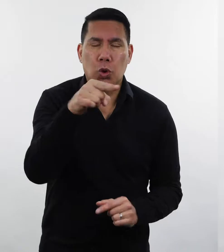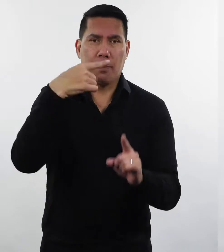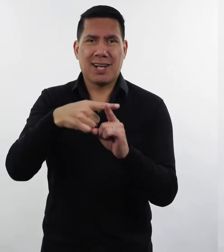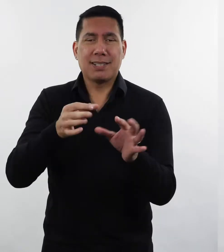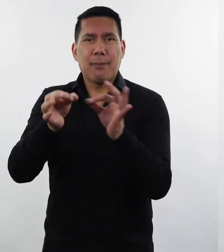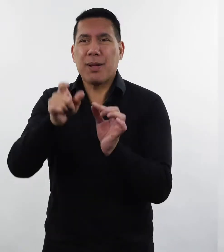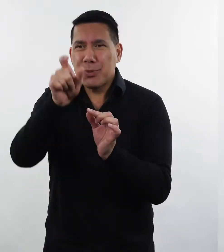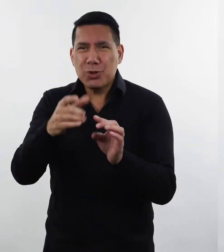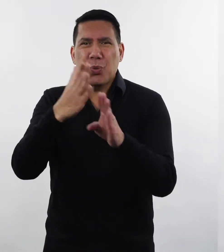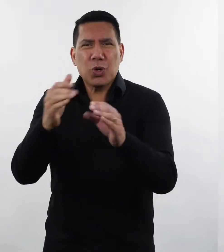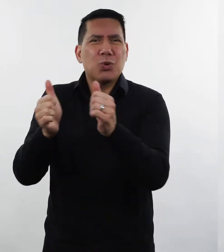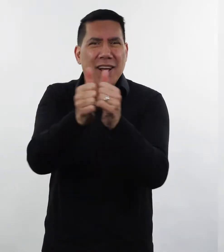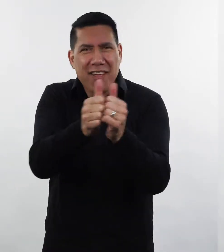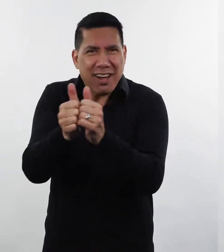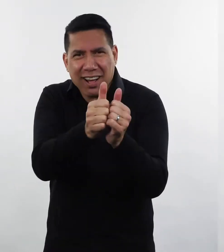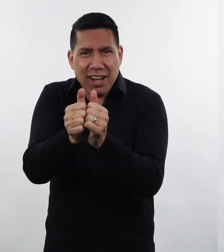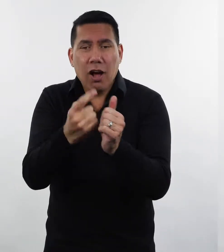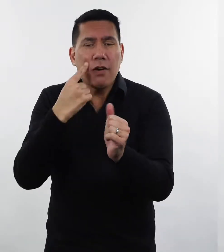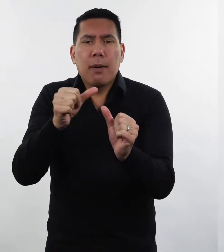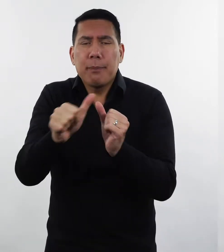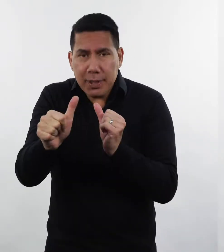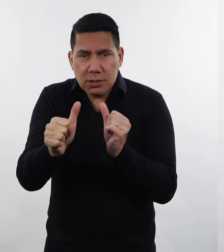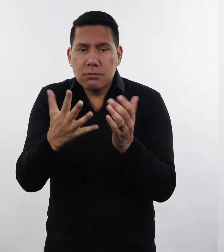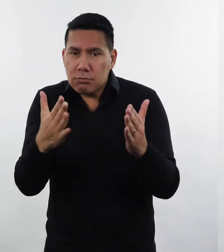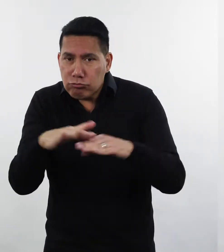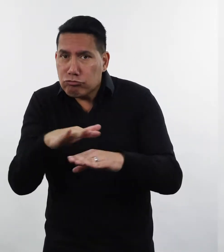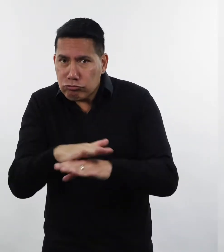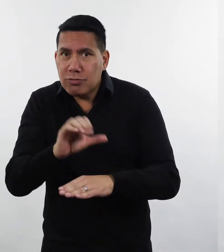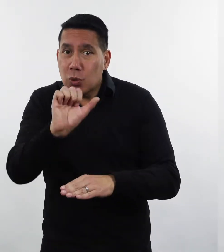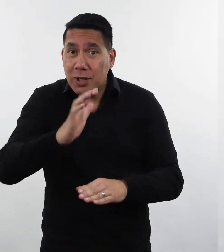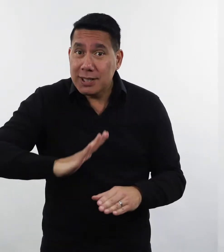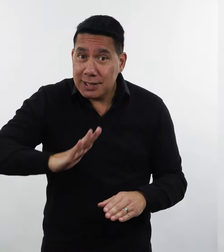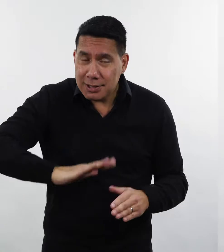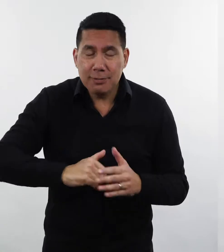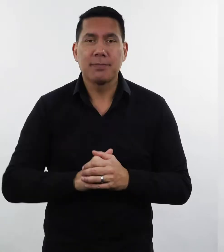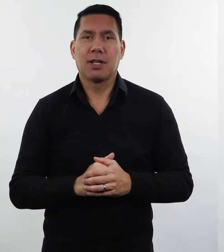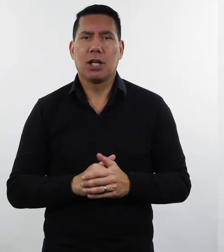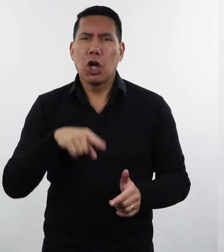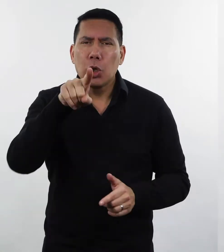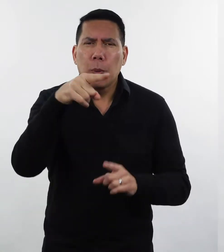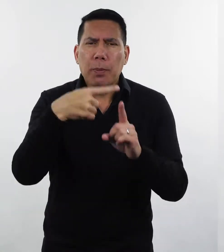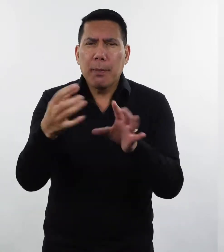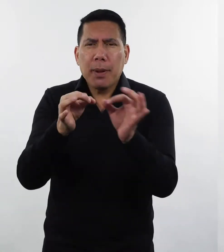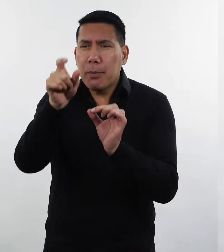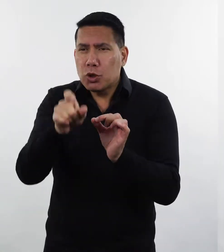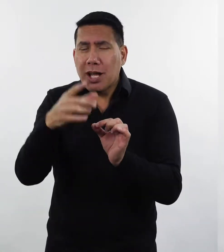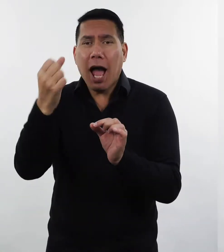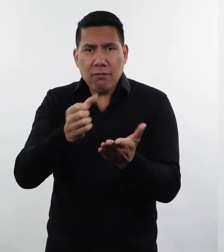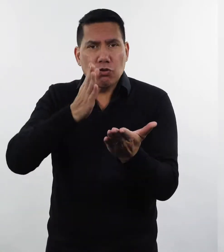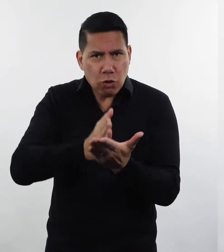to work together to find the best solutions to meet your needs. Both you and the planner have rights and responsibilities.